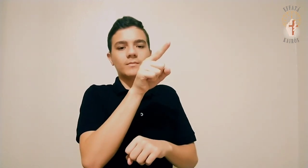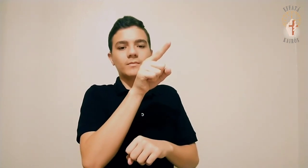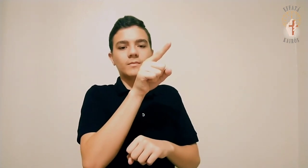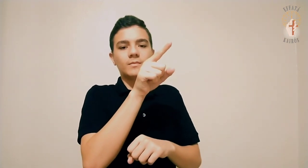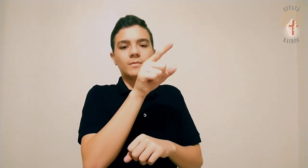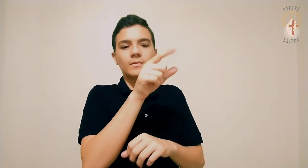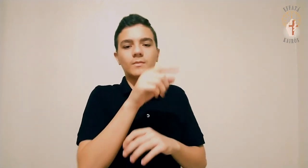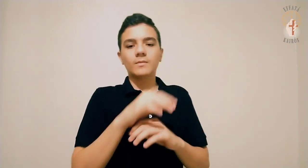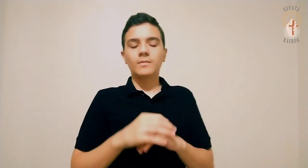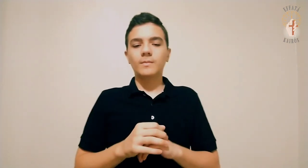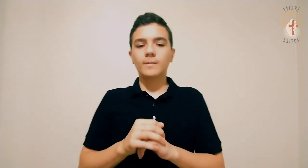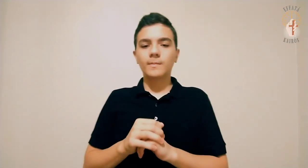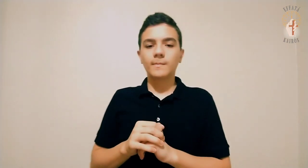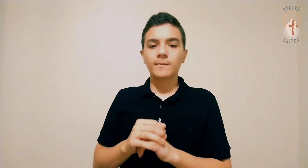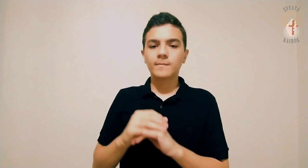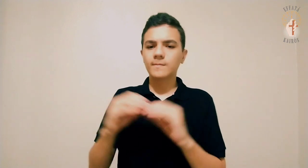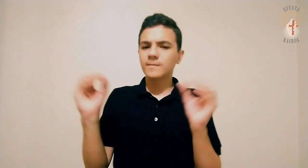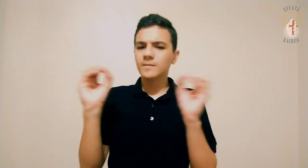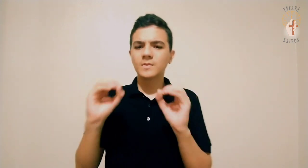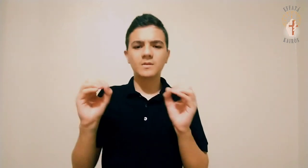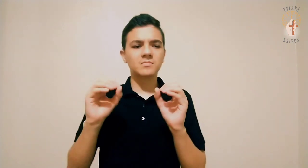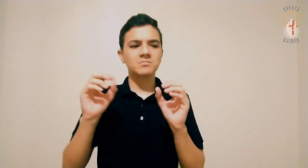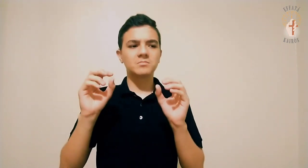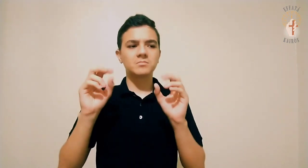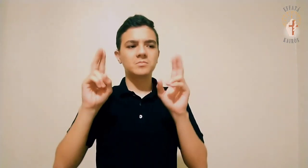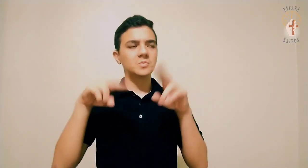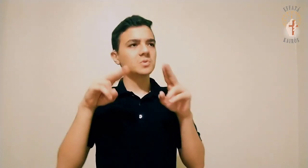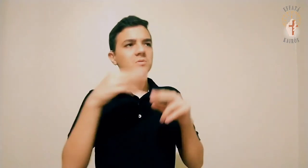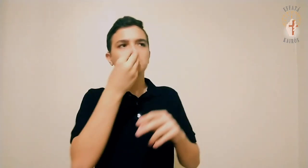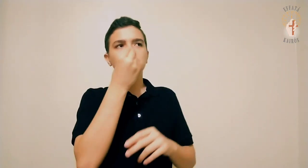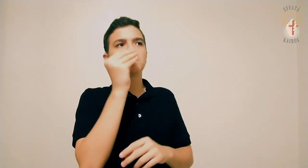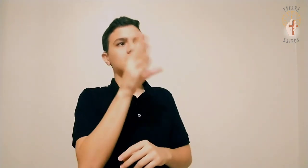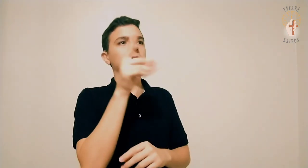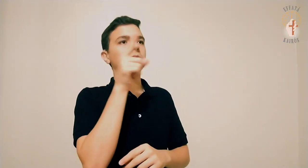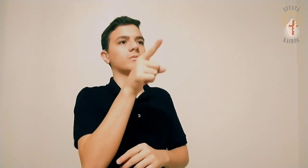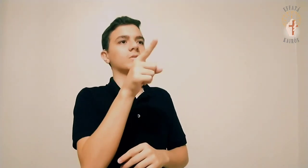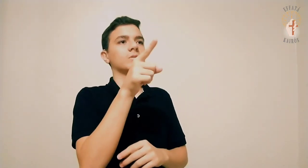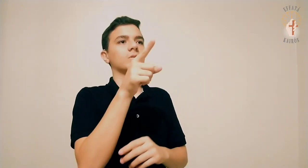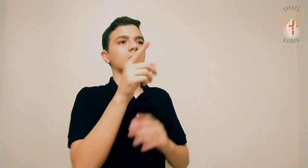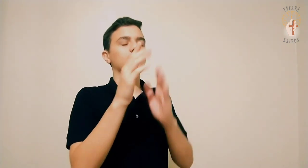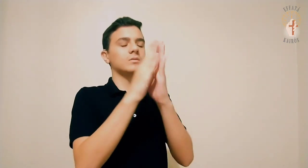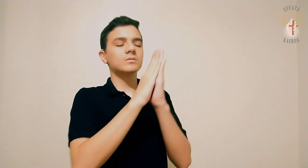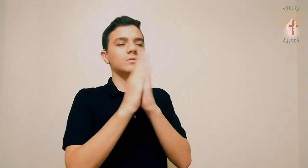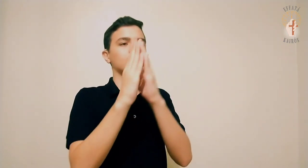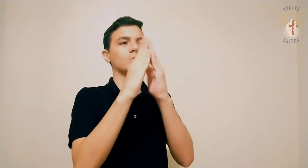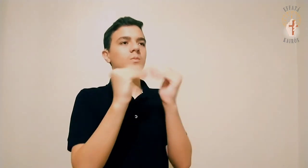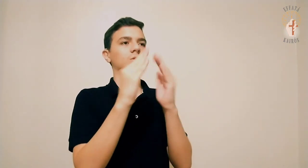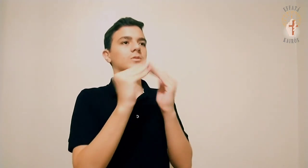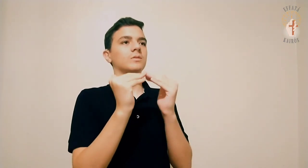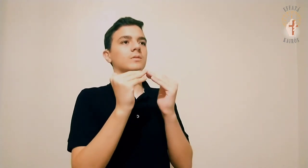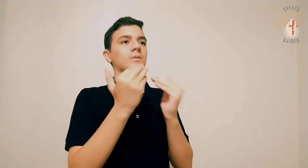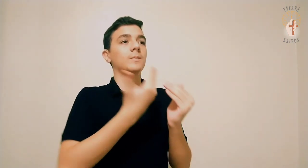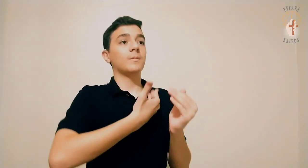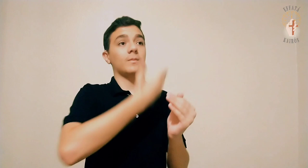May no one ever say that we invoke you in vain.